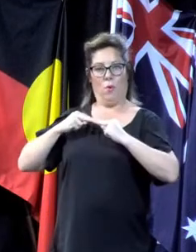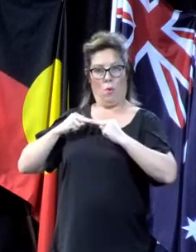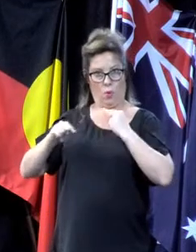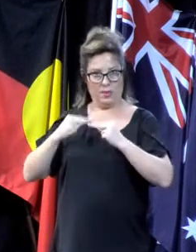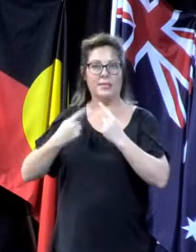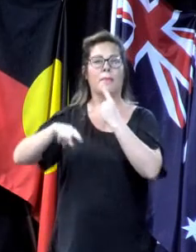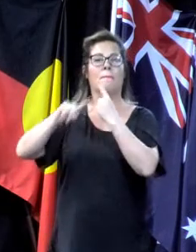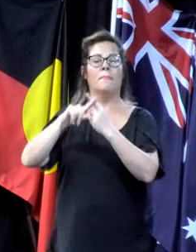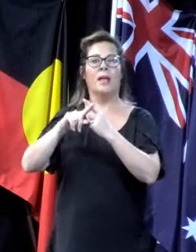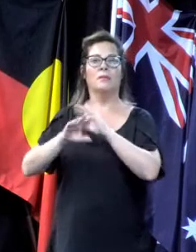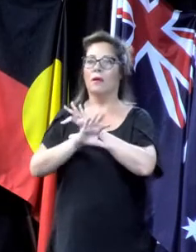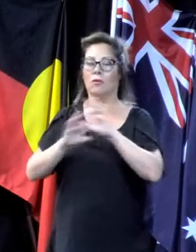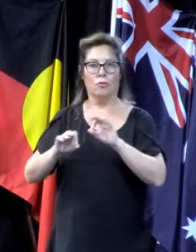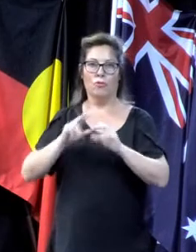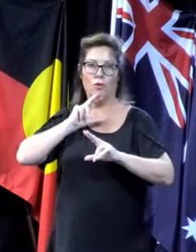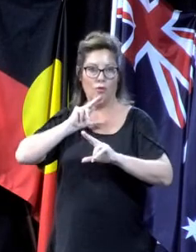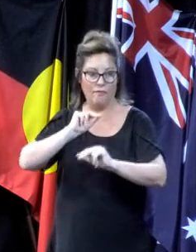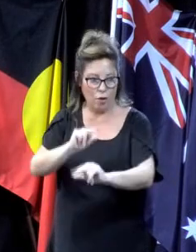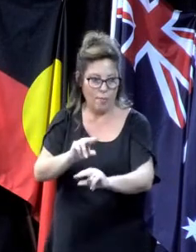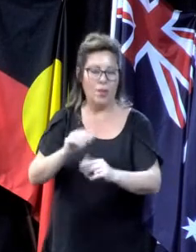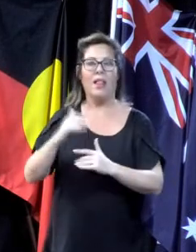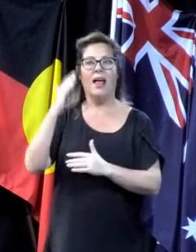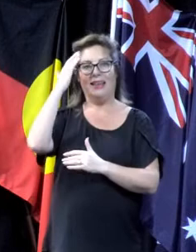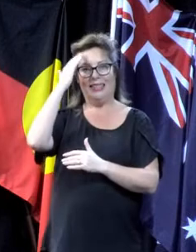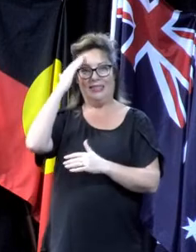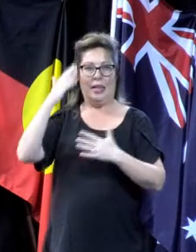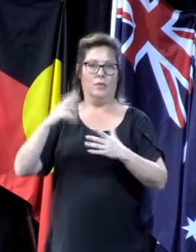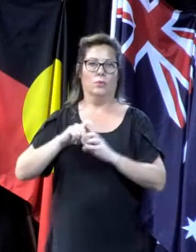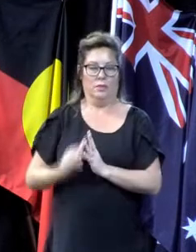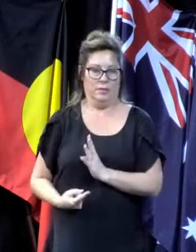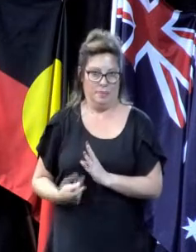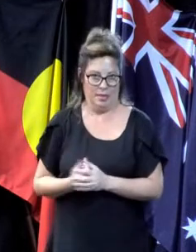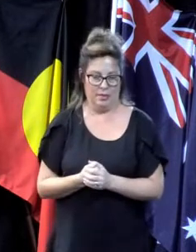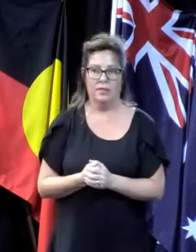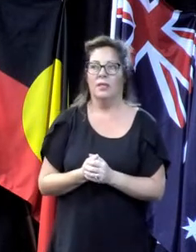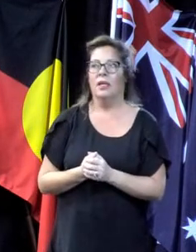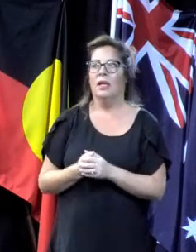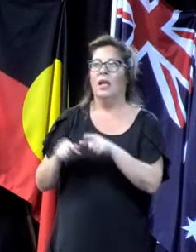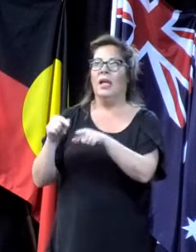He attended our school from when he was in year eight until when he graduated in year 12.